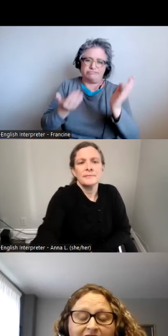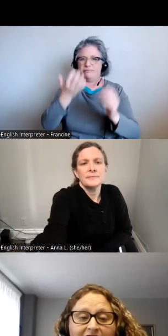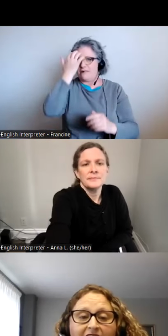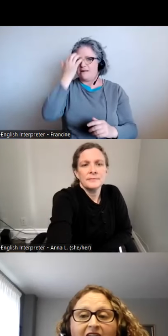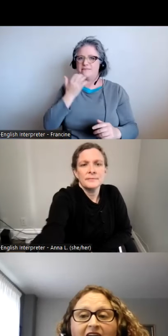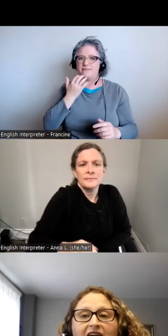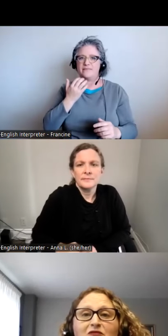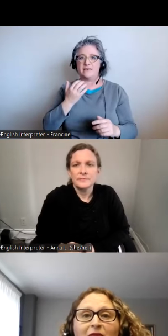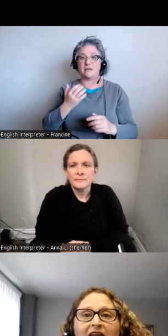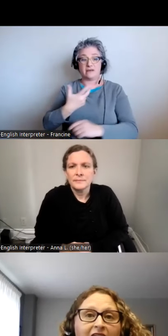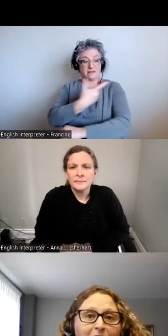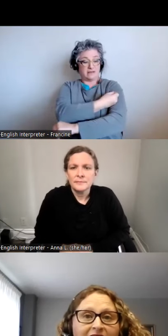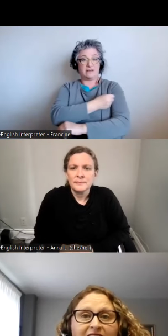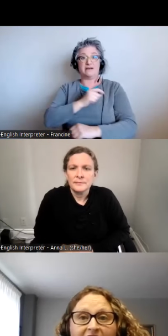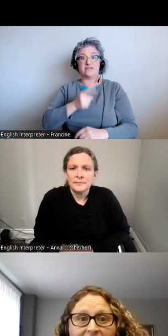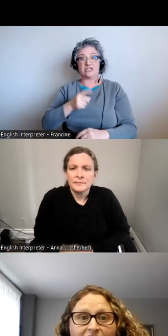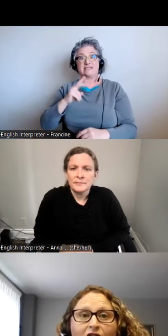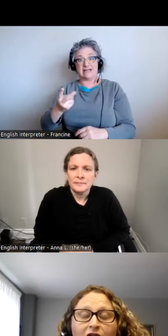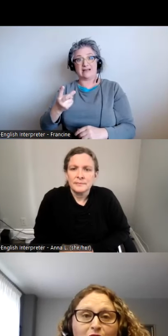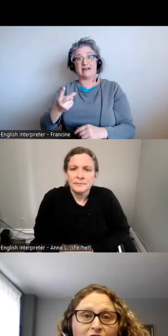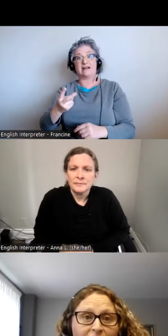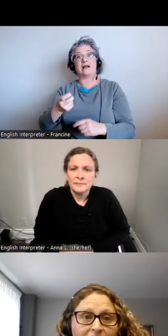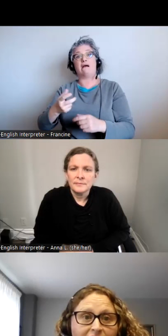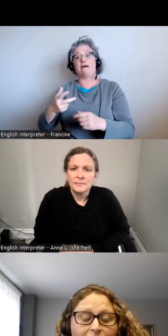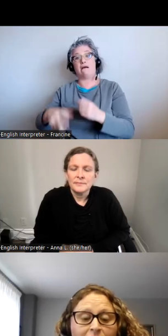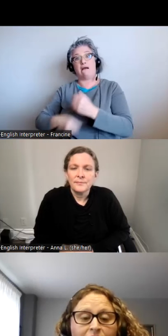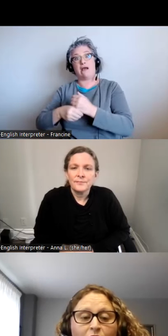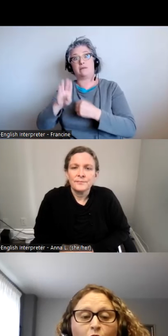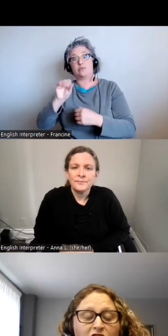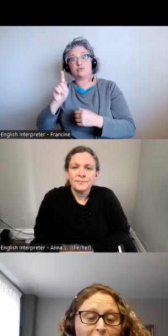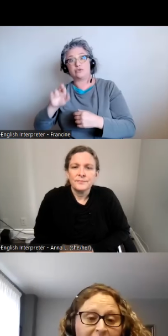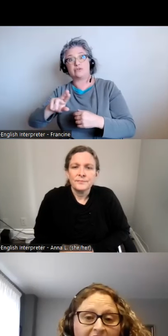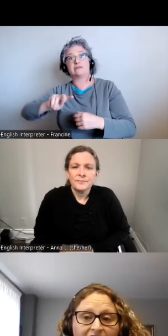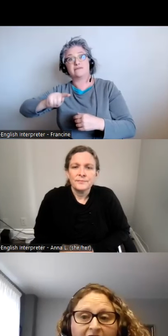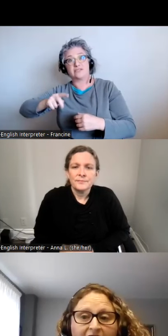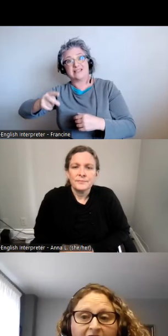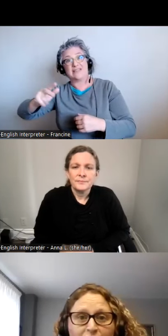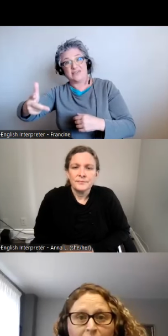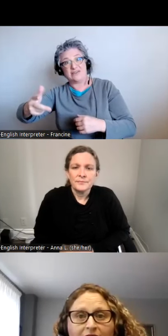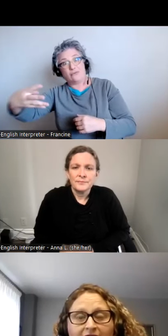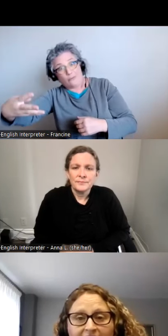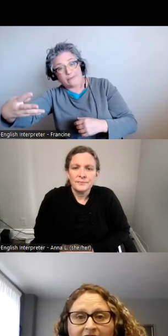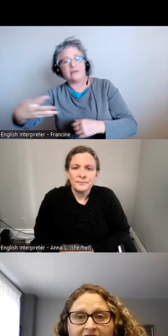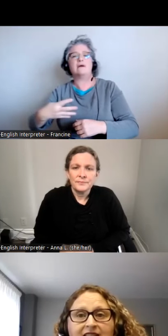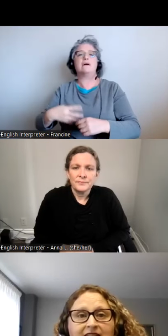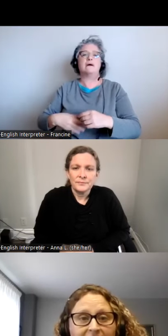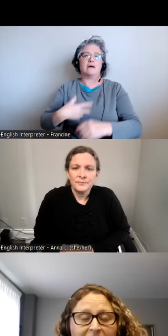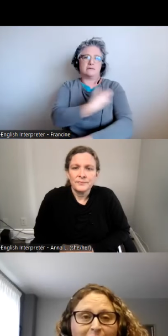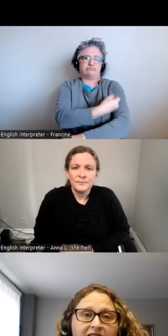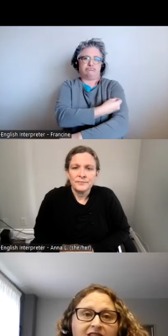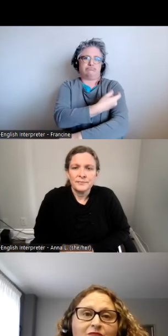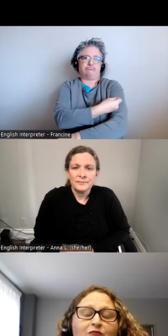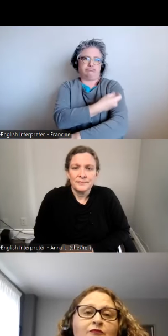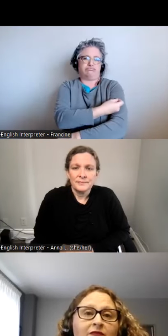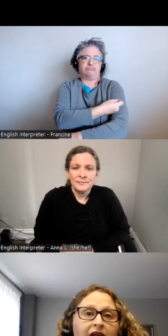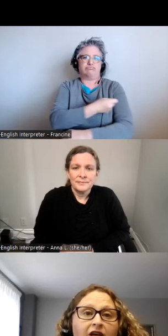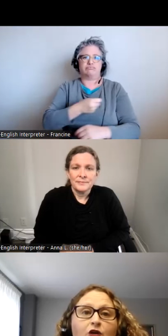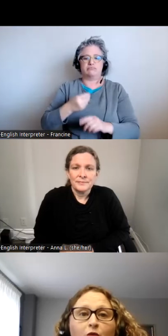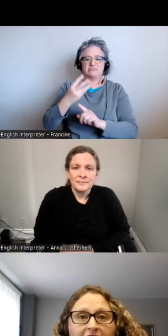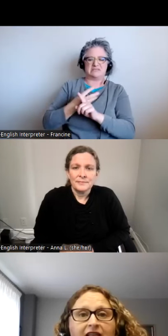Is so so important. Right now, I am sure many of you have seen the news, or heard the news about children's hospitals, across Canada, but especially in Ontario, experiencing overcrowding due to Influenza Rsv and COVID-19 being Fully Vaccinated against